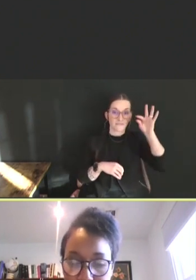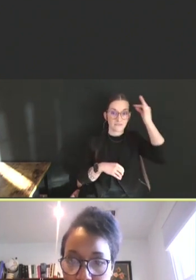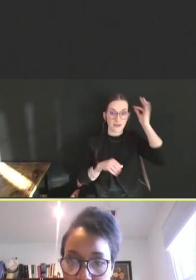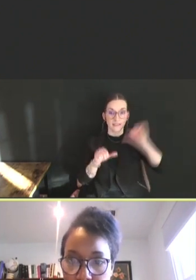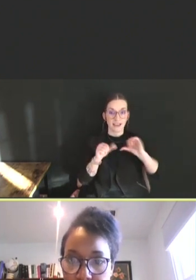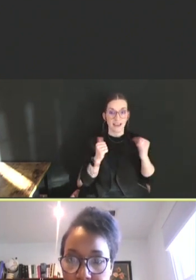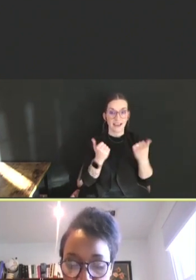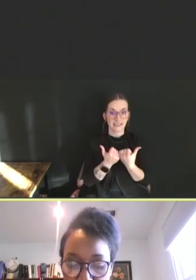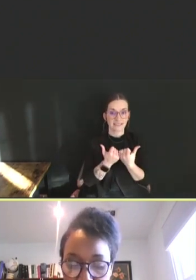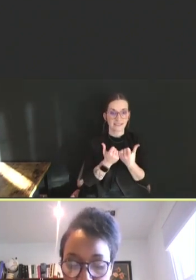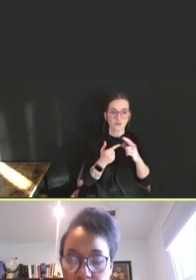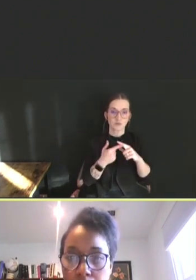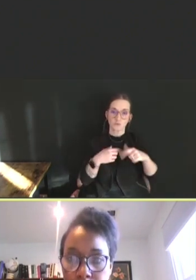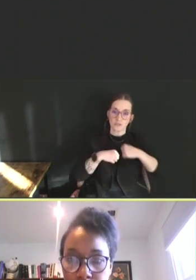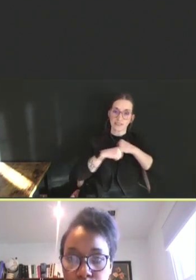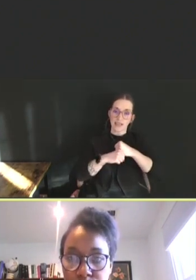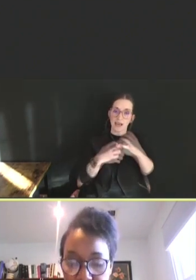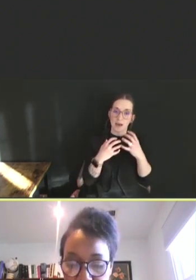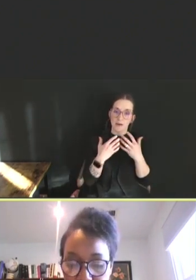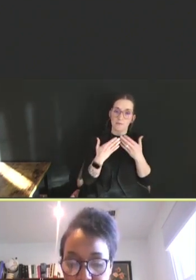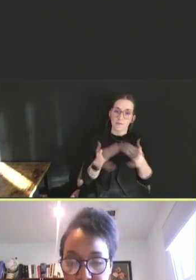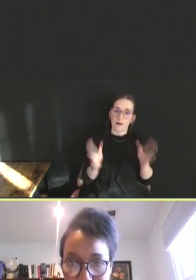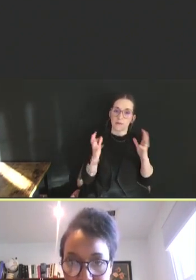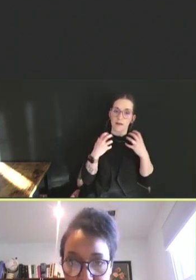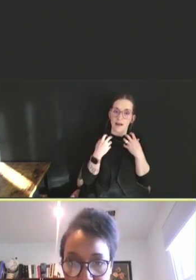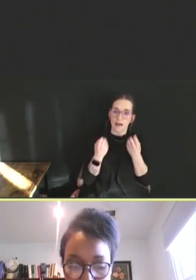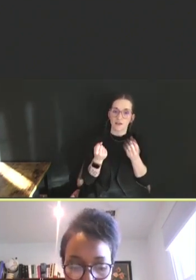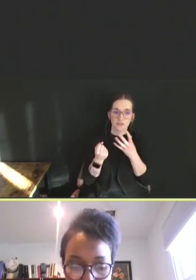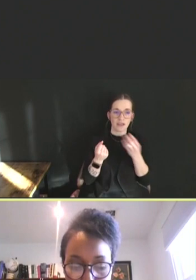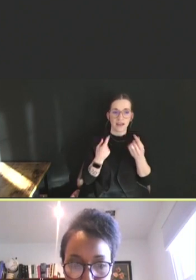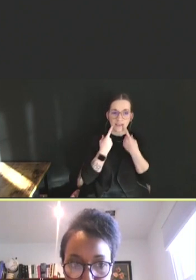health and achieve optimal prevention of disease.